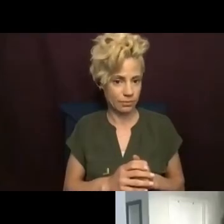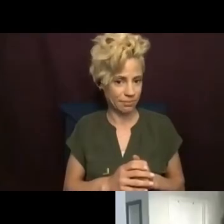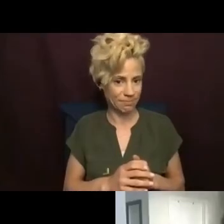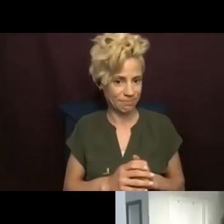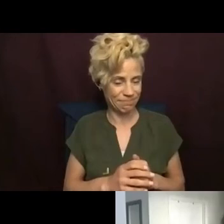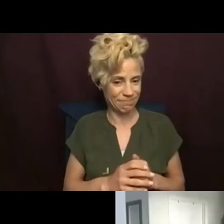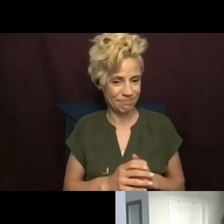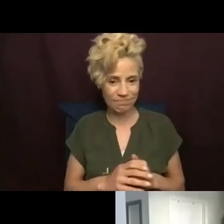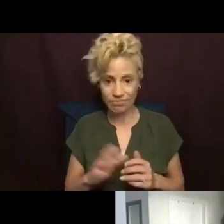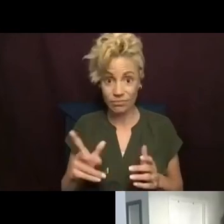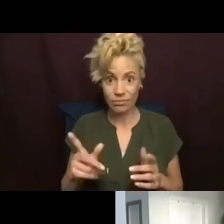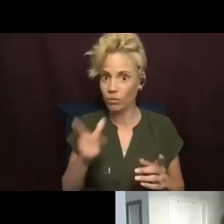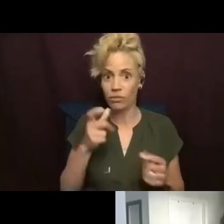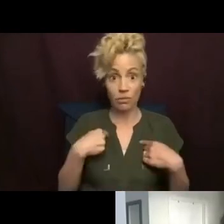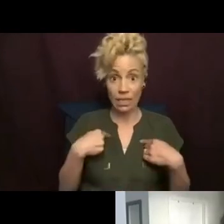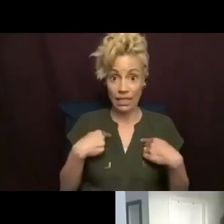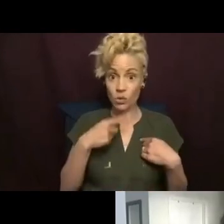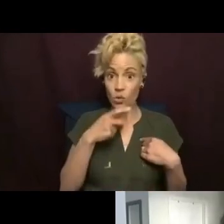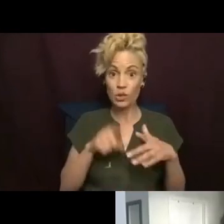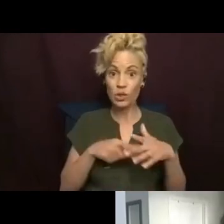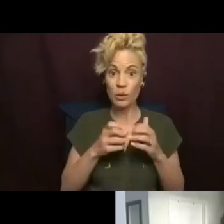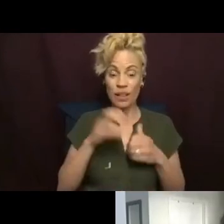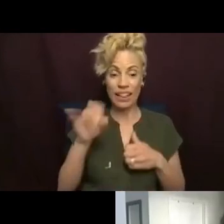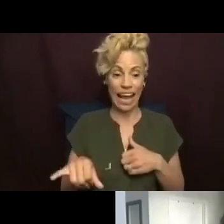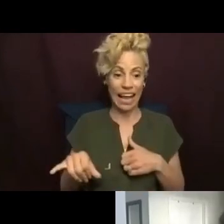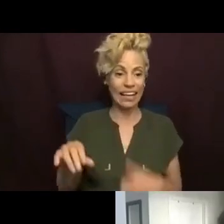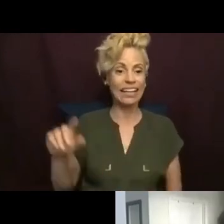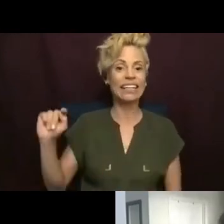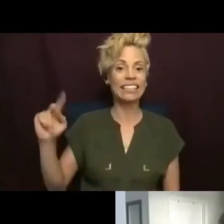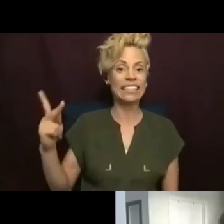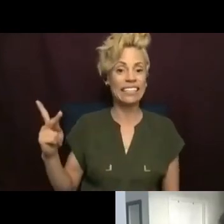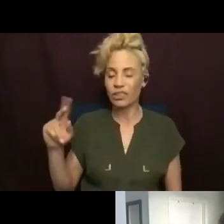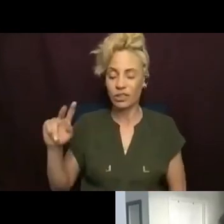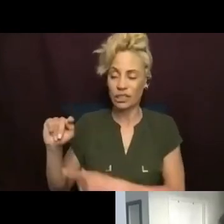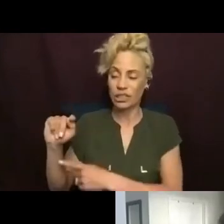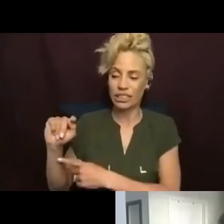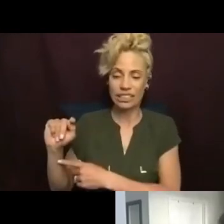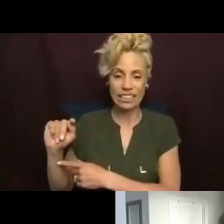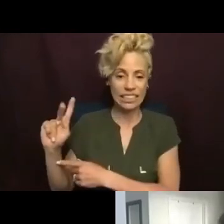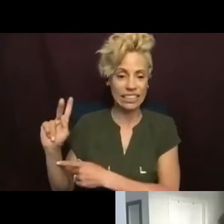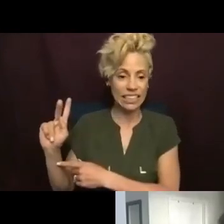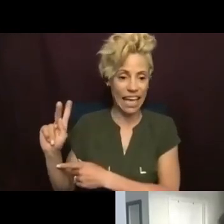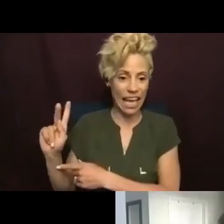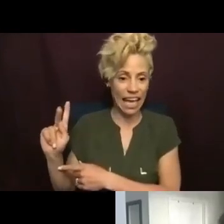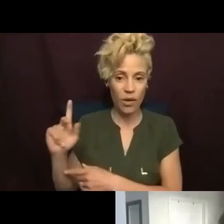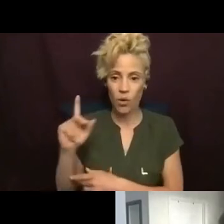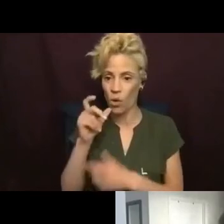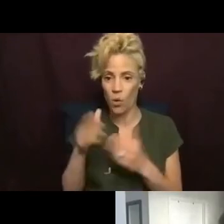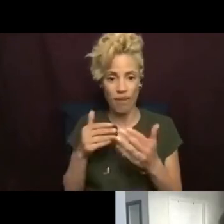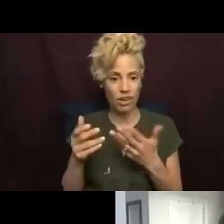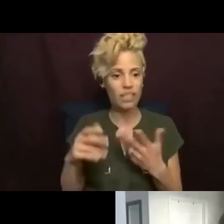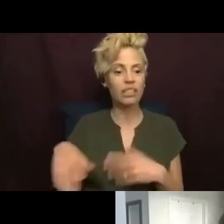Sorry, am I starting with that? Go for it, whoever has a response, feel free to jump in. So, I'll just throw out there,